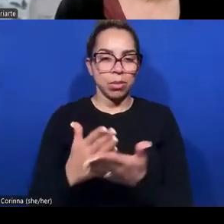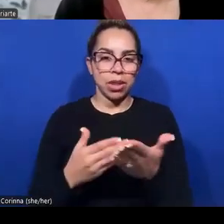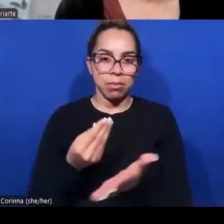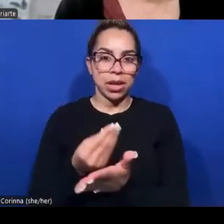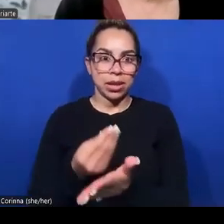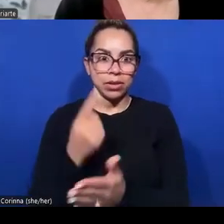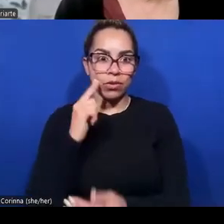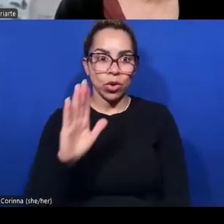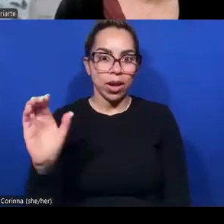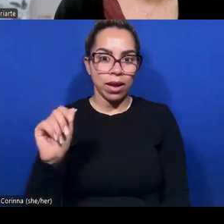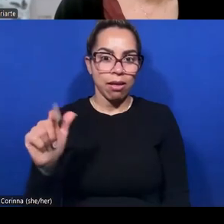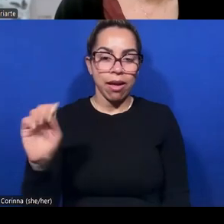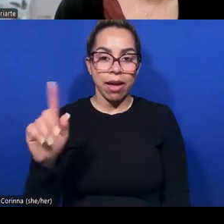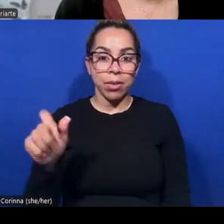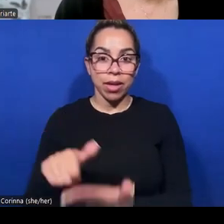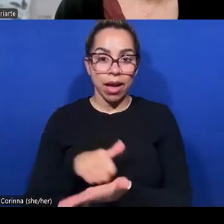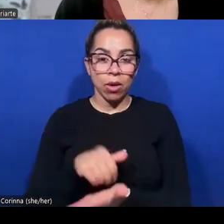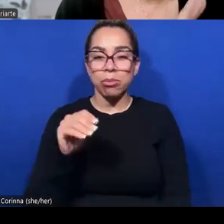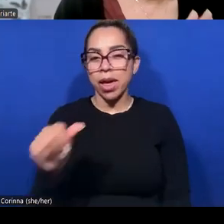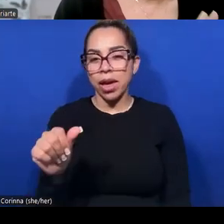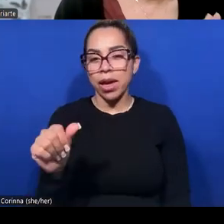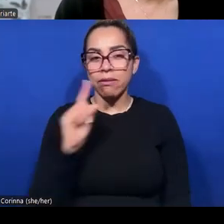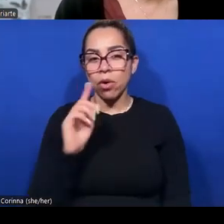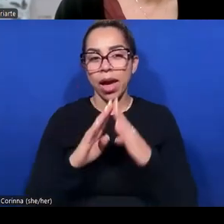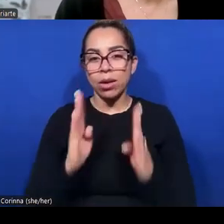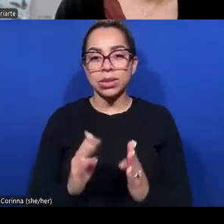account to pay for housing expenses, let's say you want to pay your rent